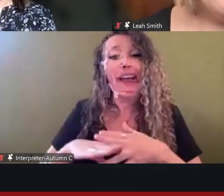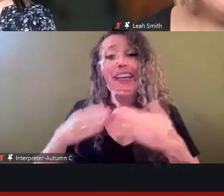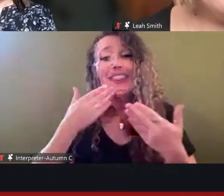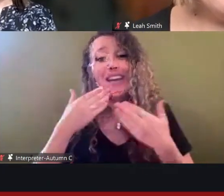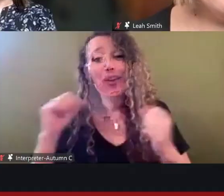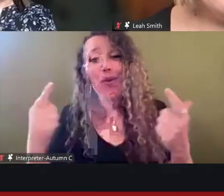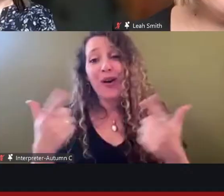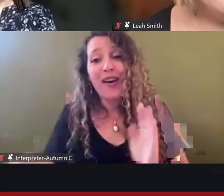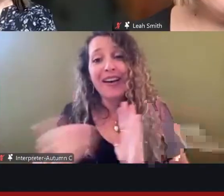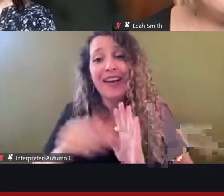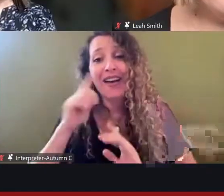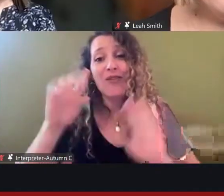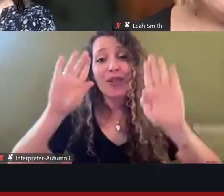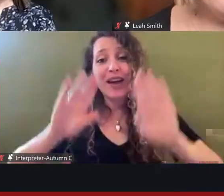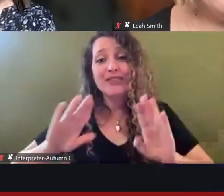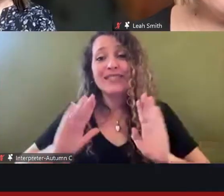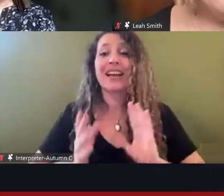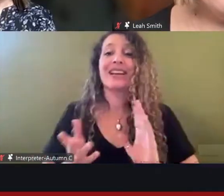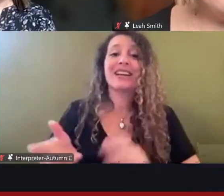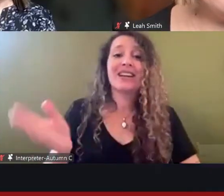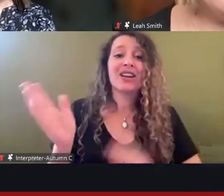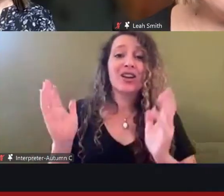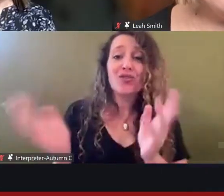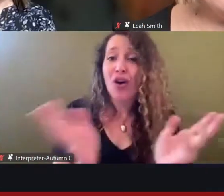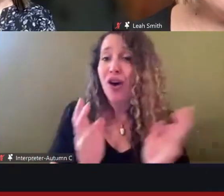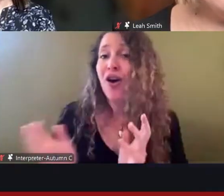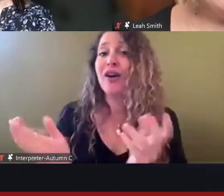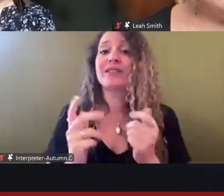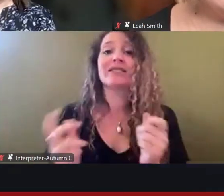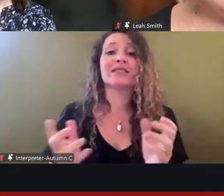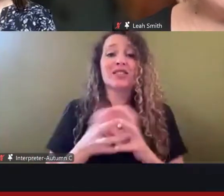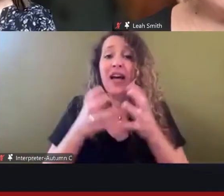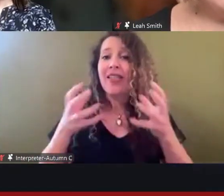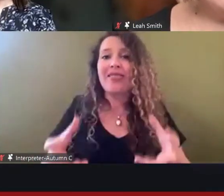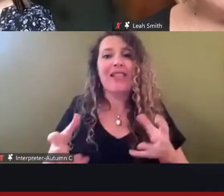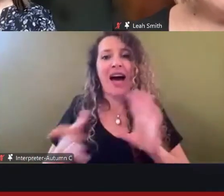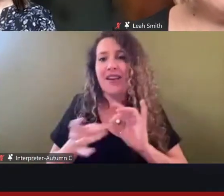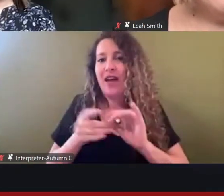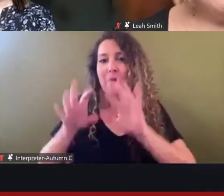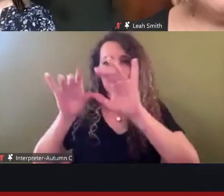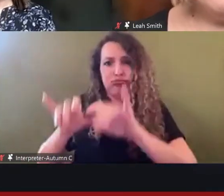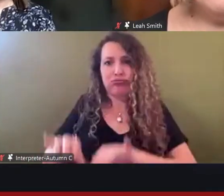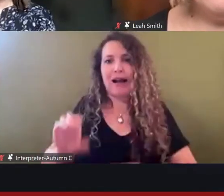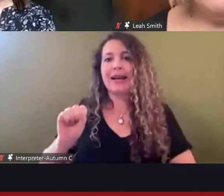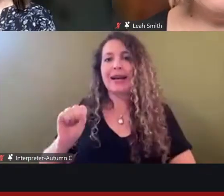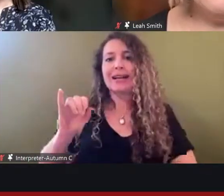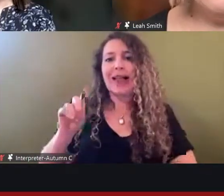There are definitely still a bunch of comments in the Slido, so if you have a few moments over the break,